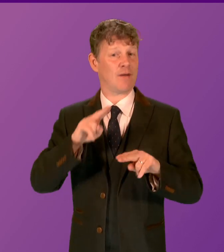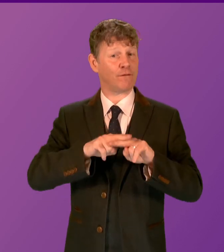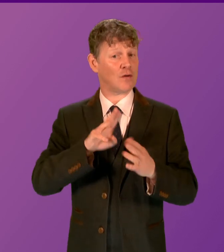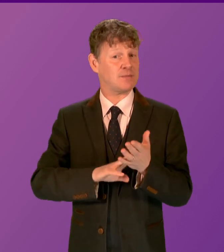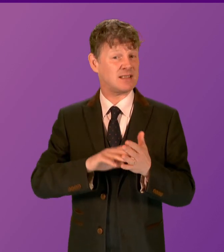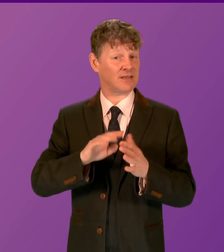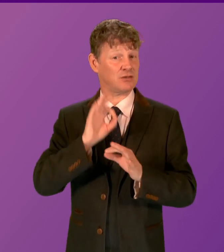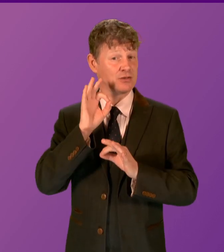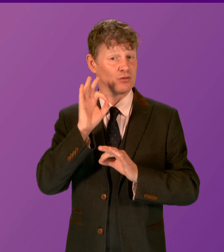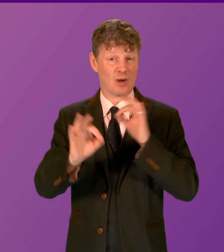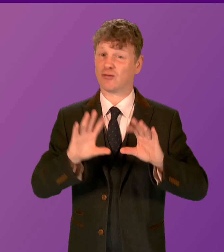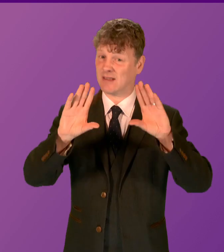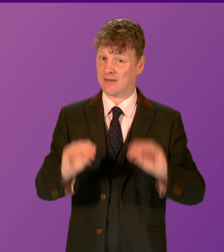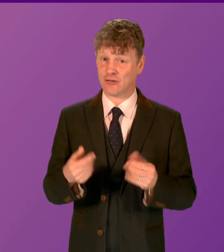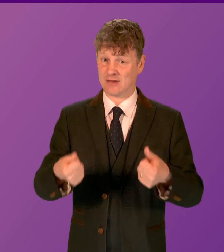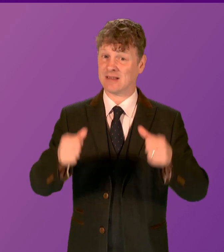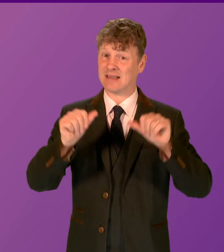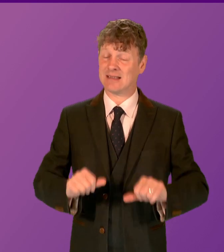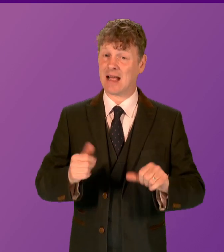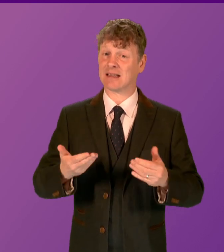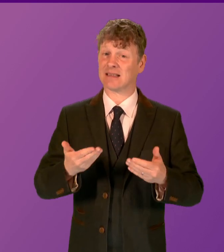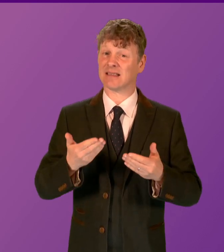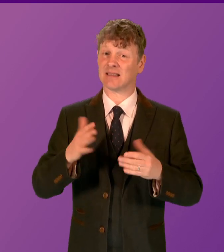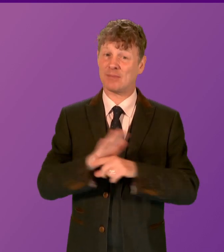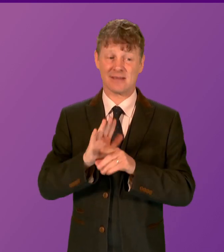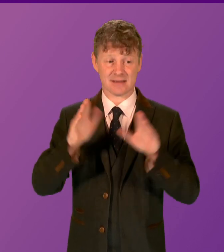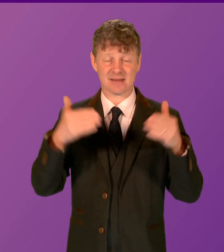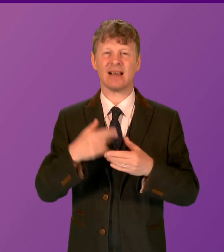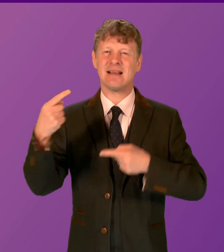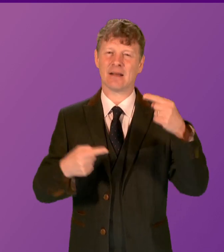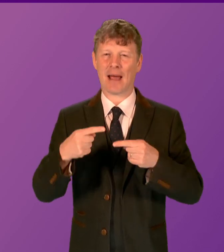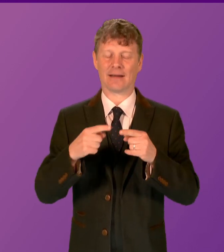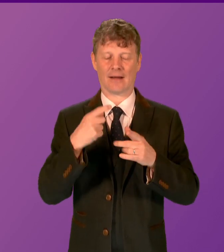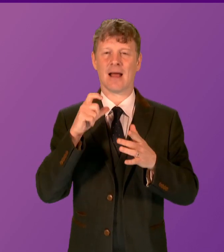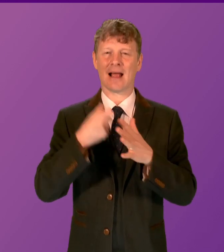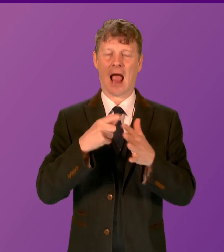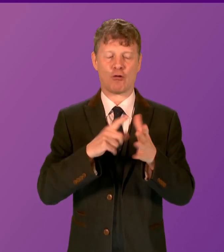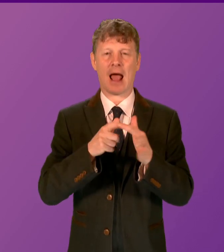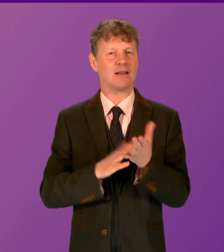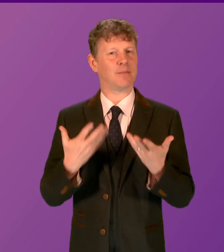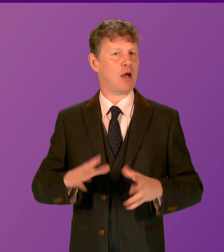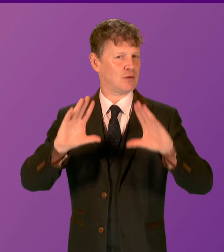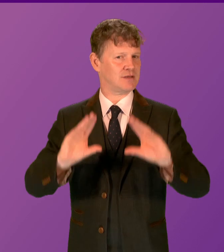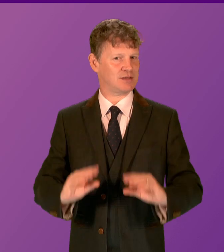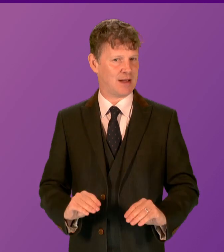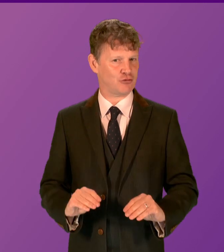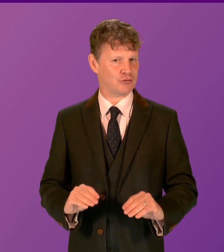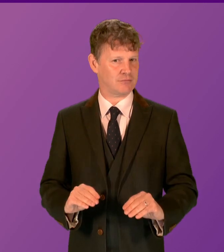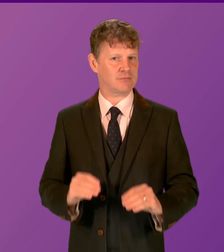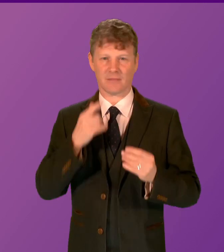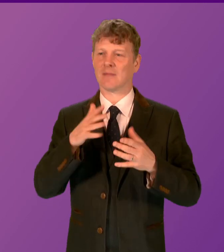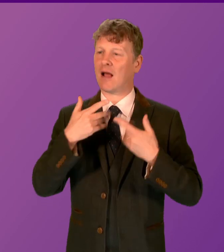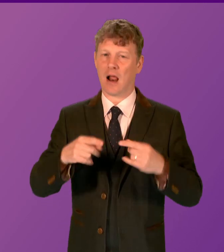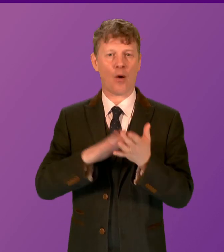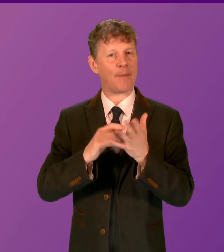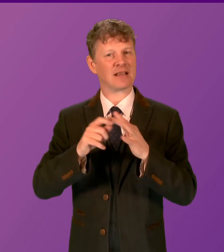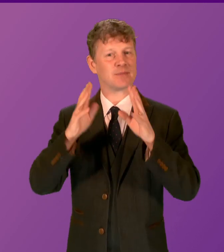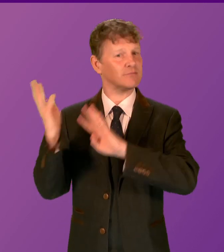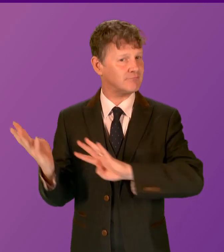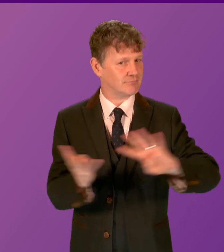tackling all cancers, including neurological and brain cancers.